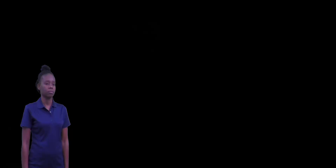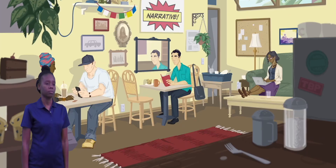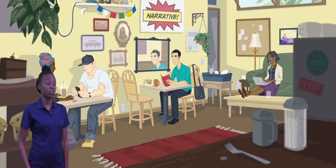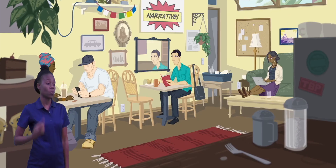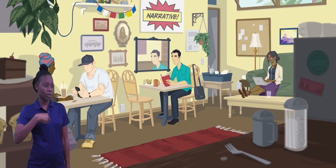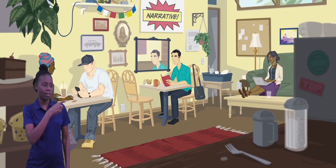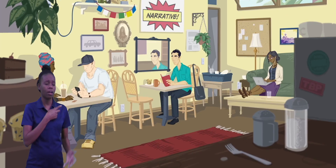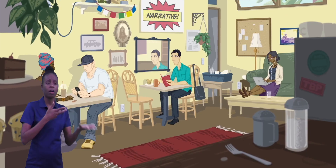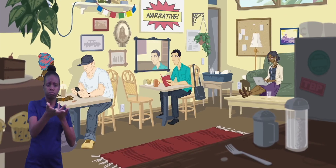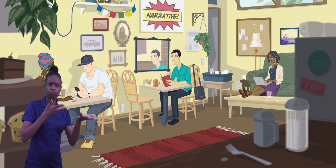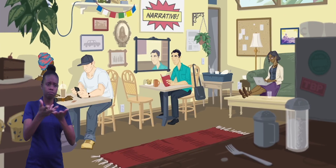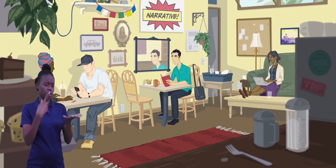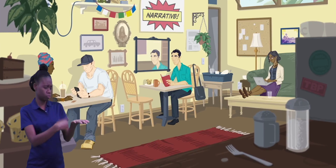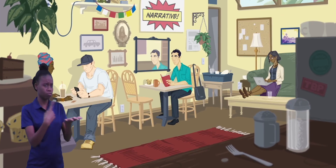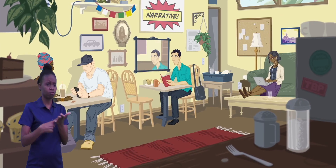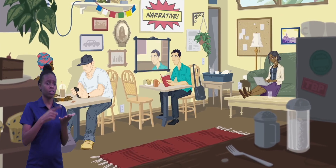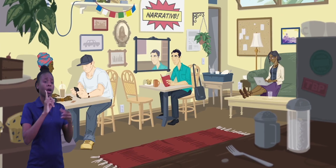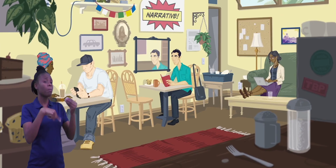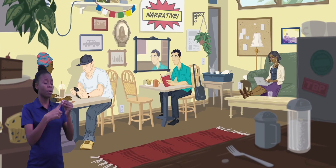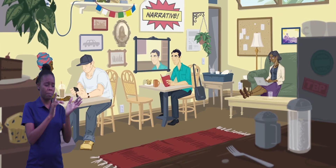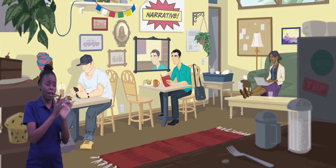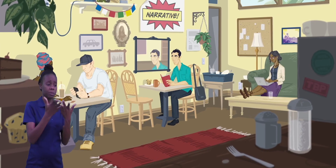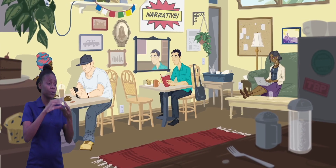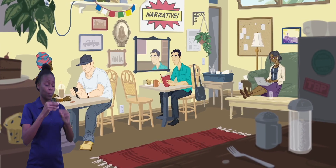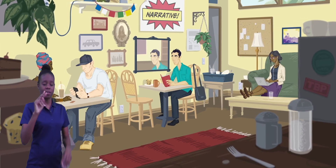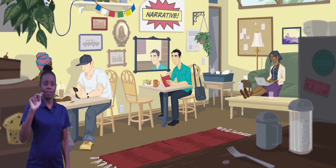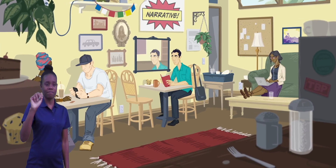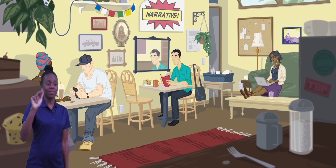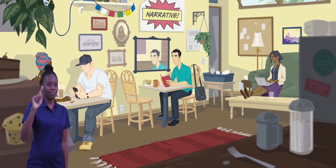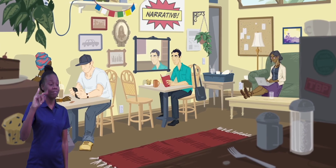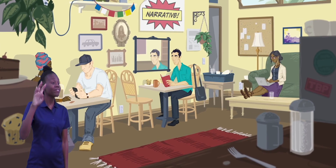Jon: We’re talking about how to read biblical narrative,